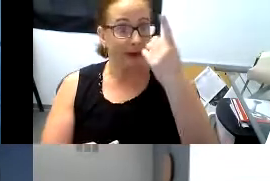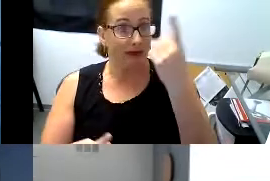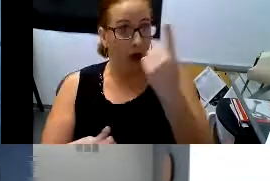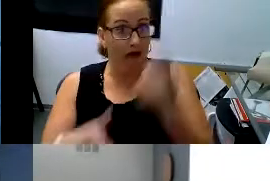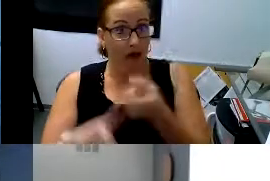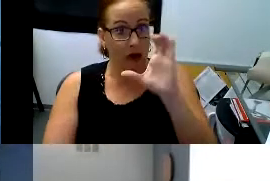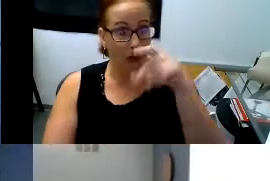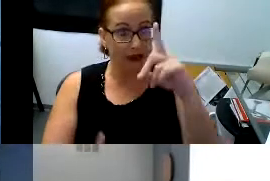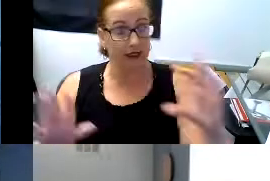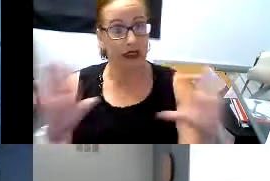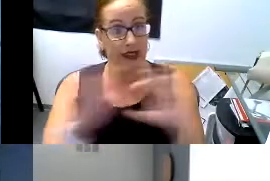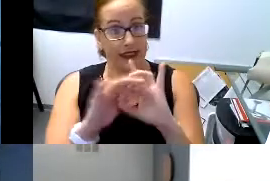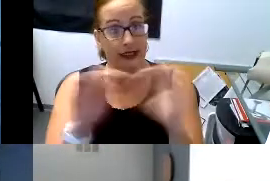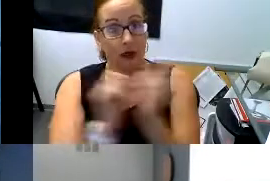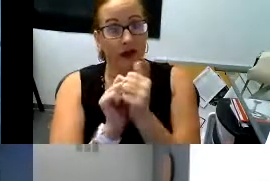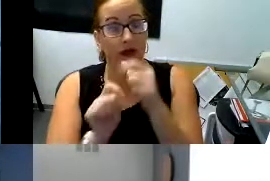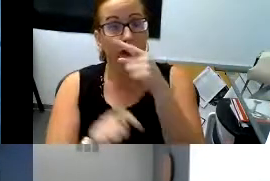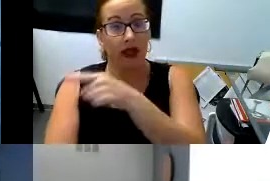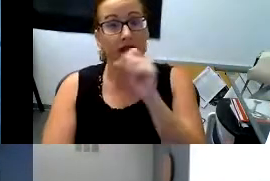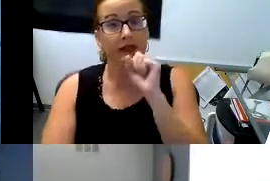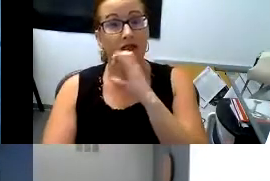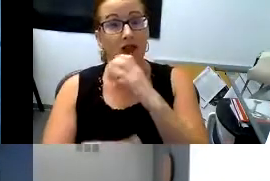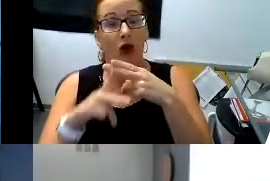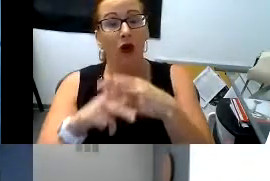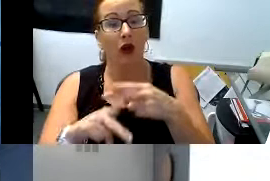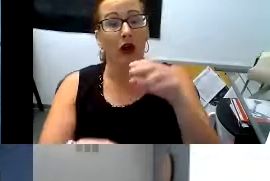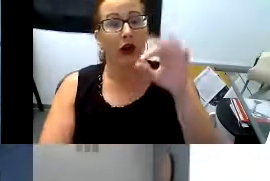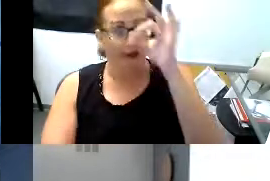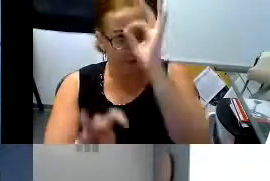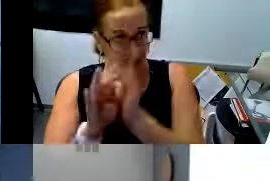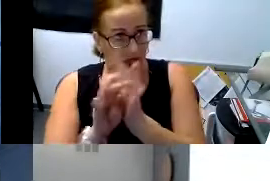but it seems as if someone from COPD made the connection with a senior citizen (organization)